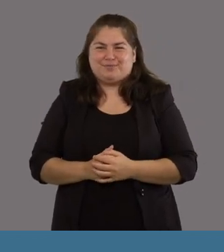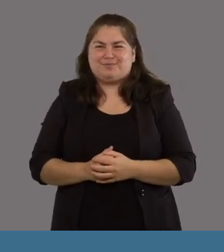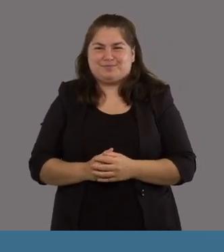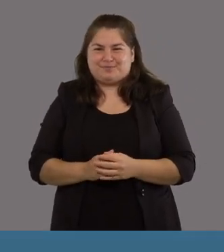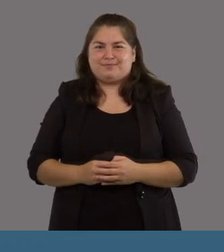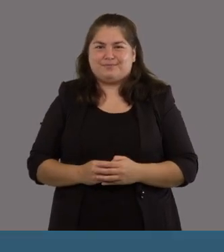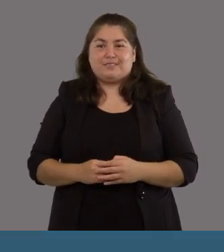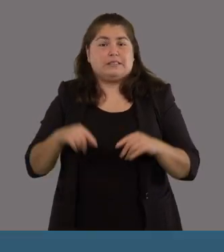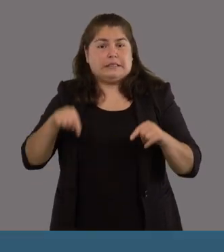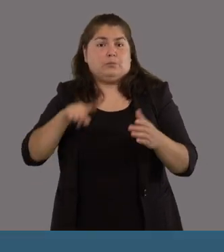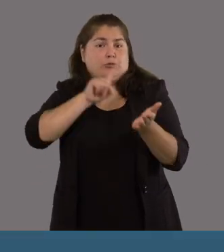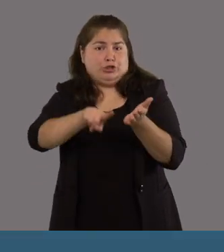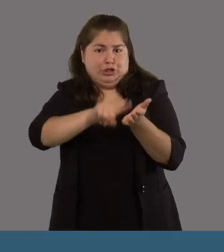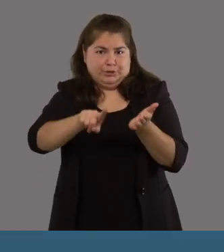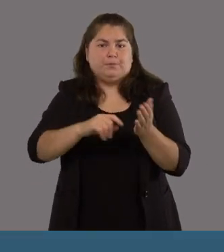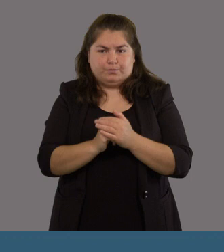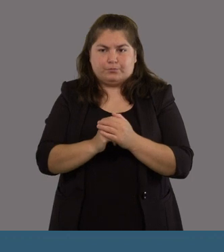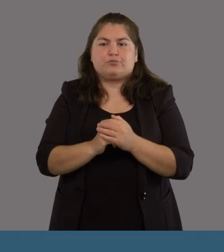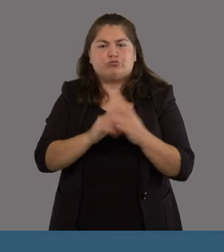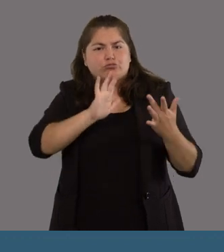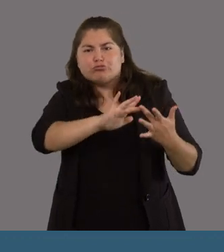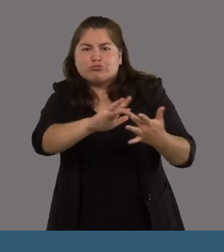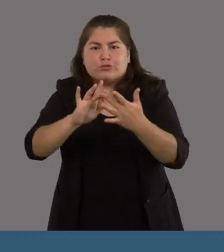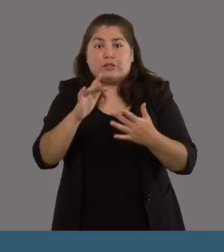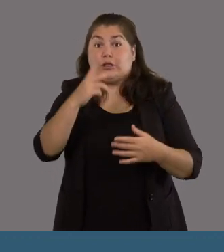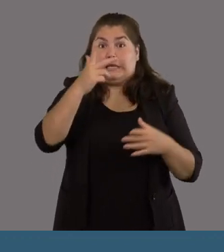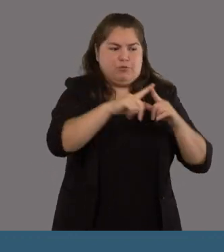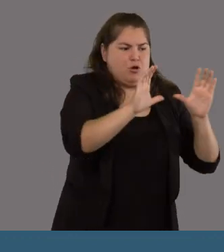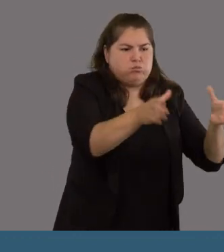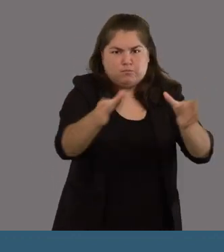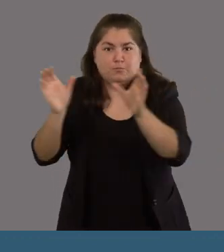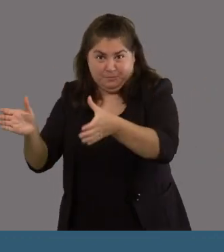This research aimed to reach three main groups: